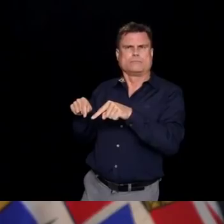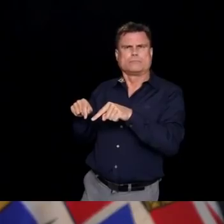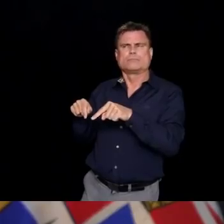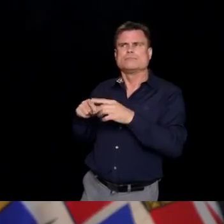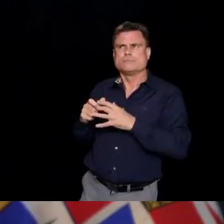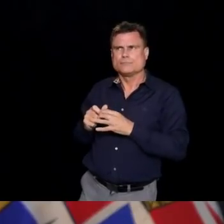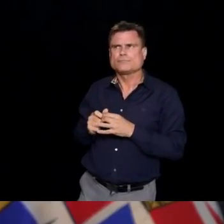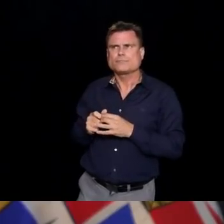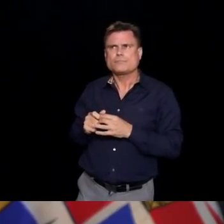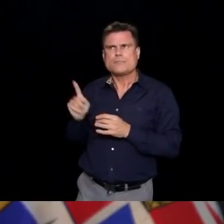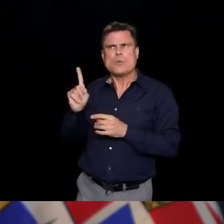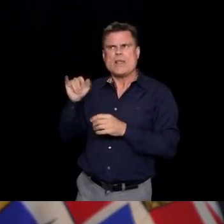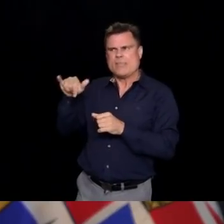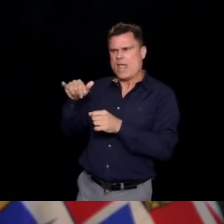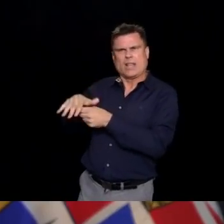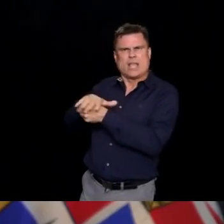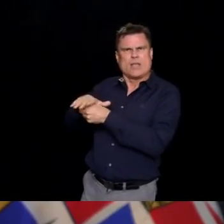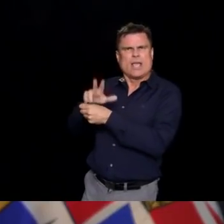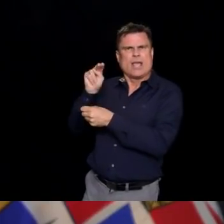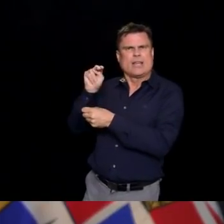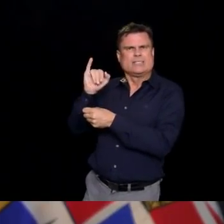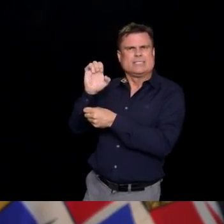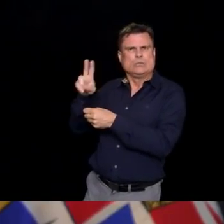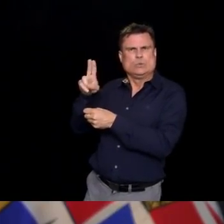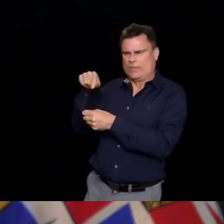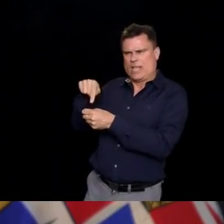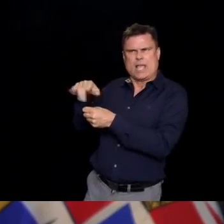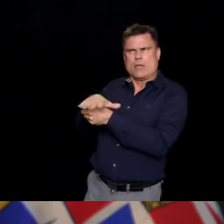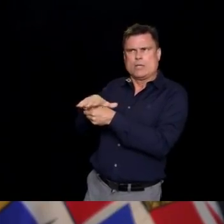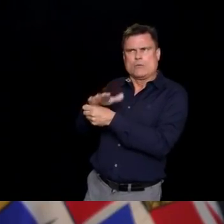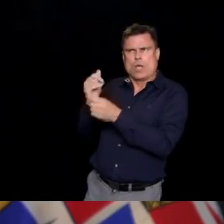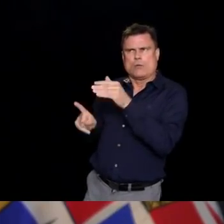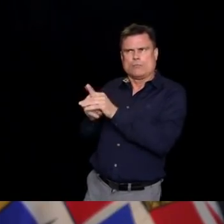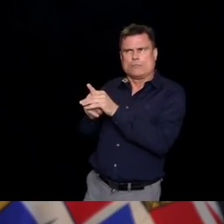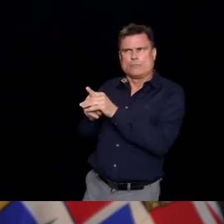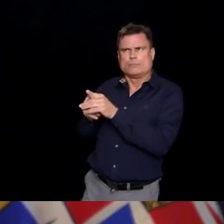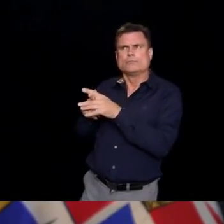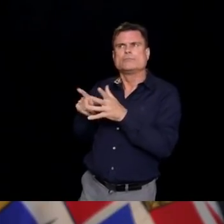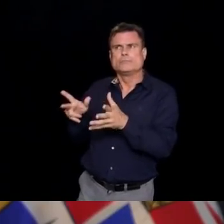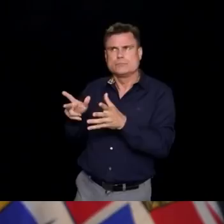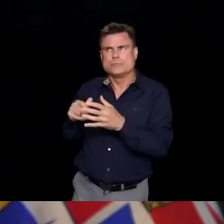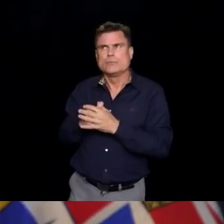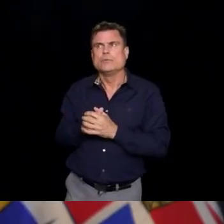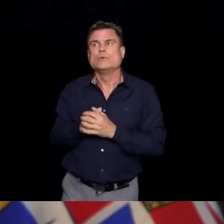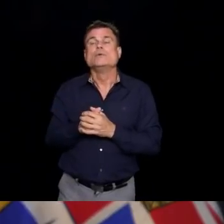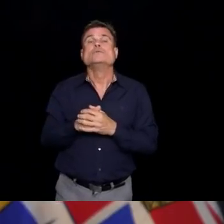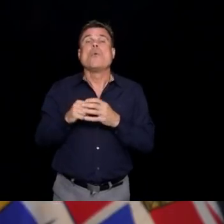noon until unit and Vancouver coastal health is investigating with St.